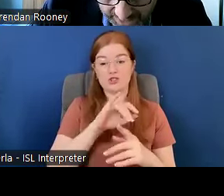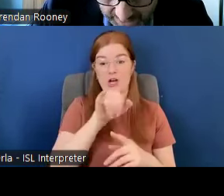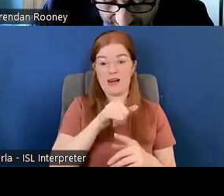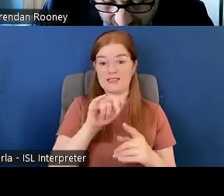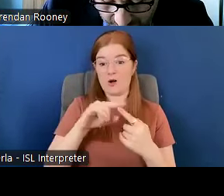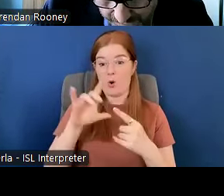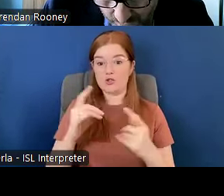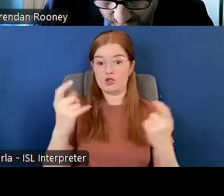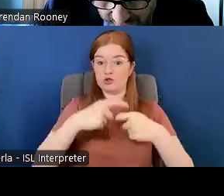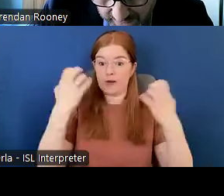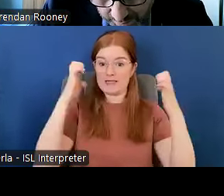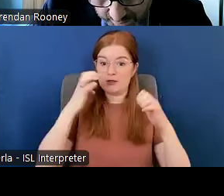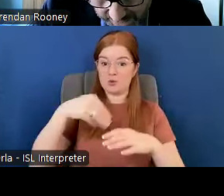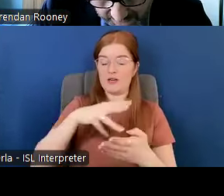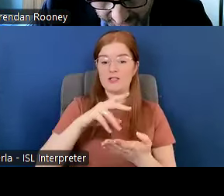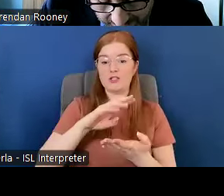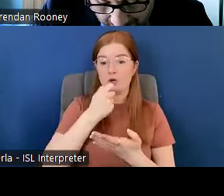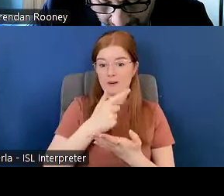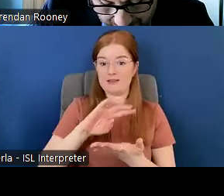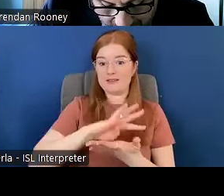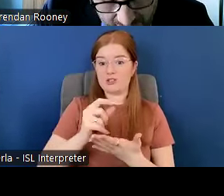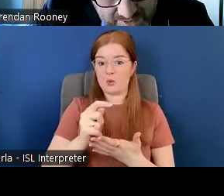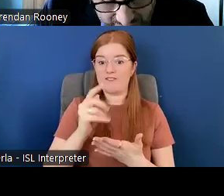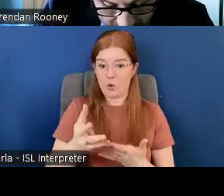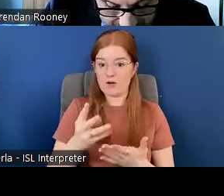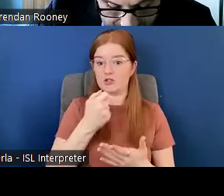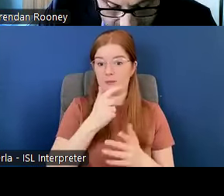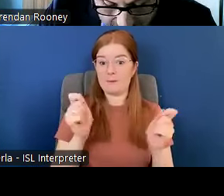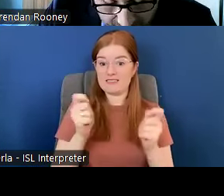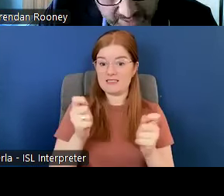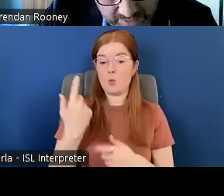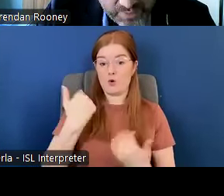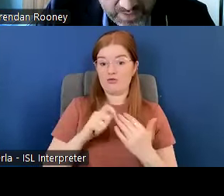in 1924 in the Dublin Magazine, Seamus O'Sullivan, who was familiar with the work of